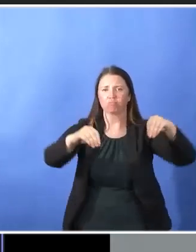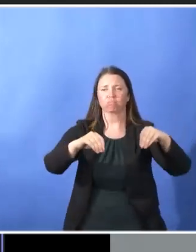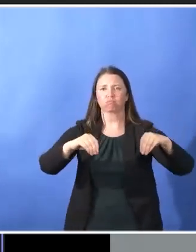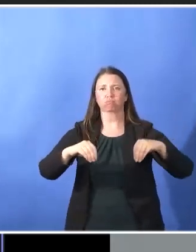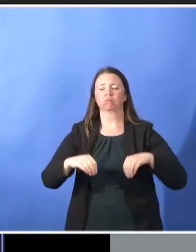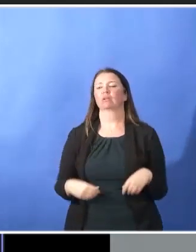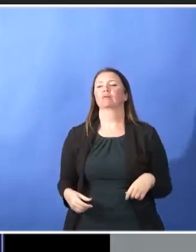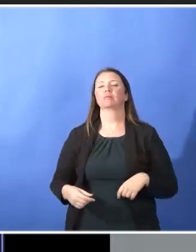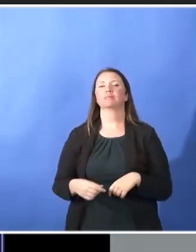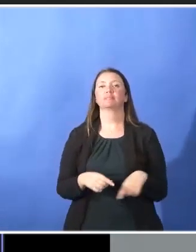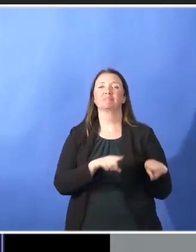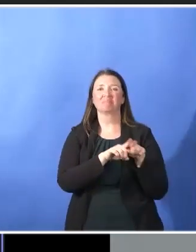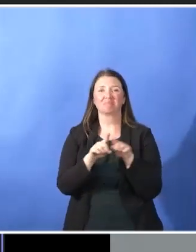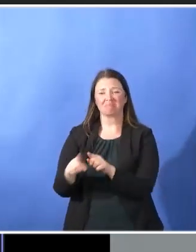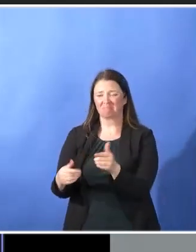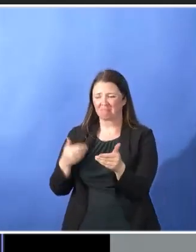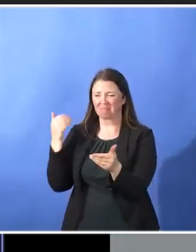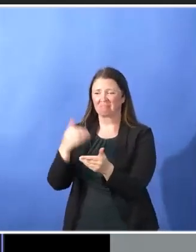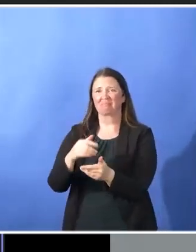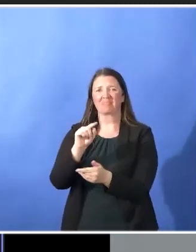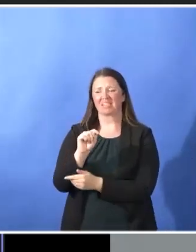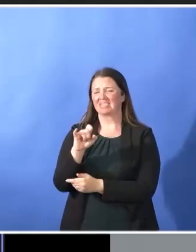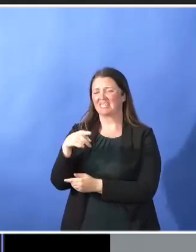A TYPHOON CAUSED ONE OF THE STRONGEST STORMS IN A DECADE TO